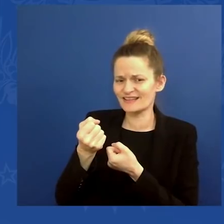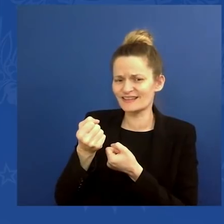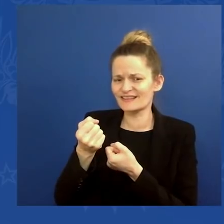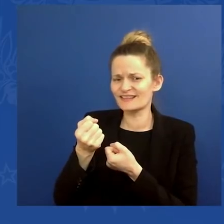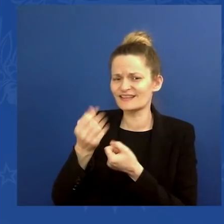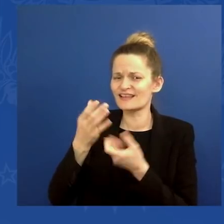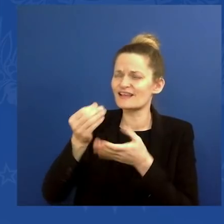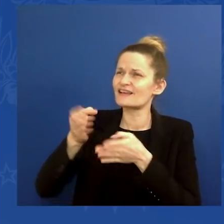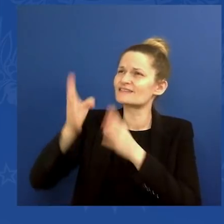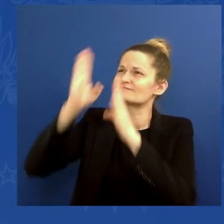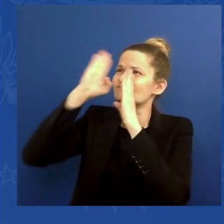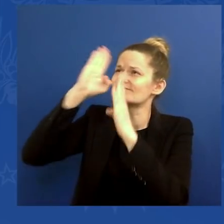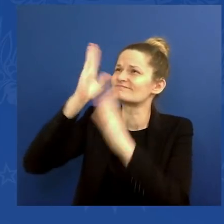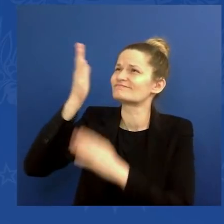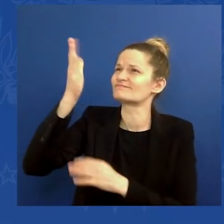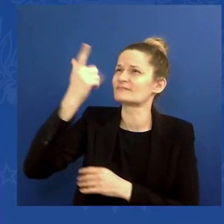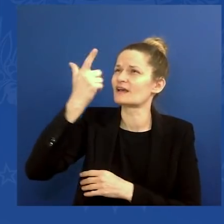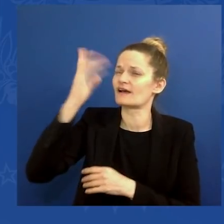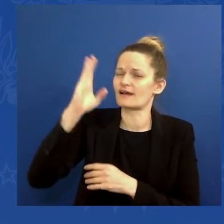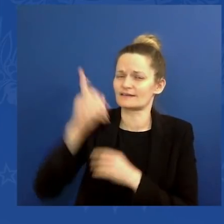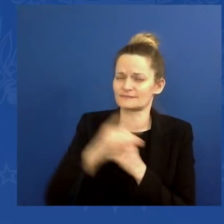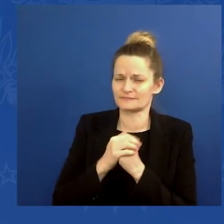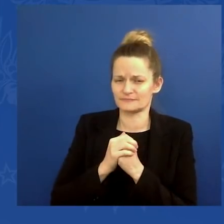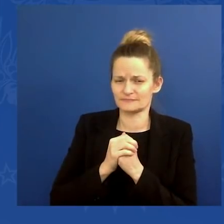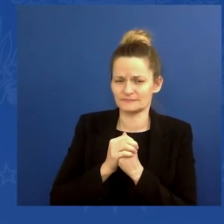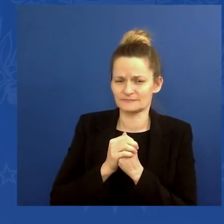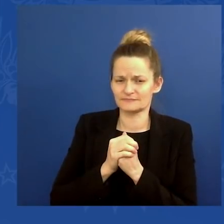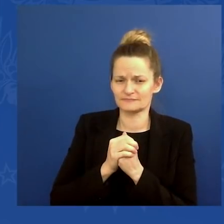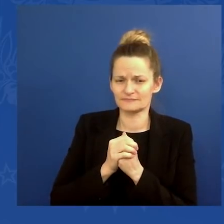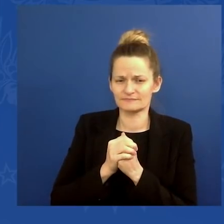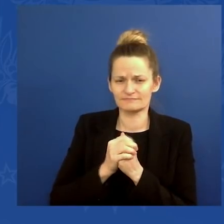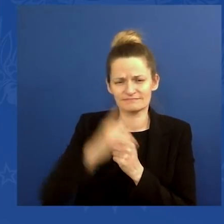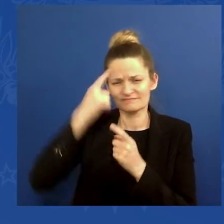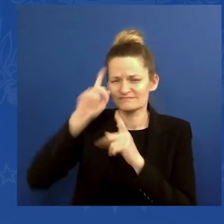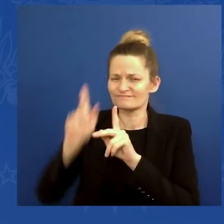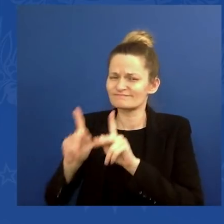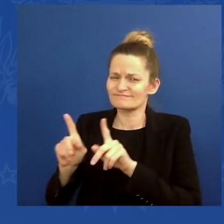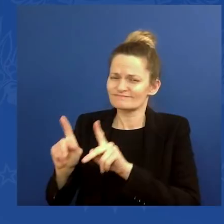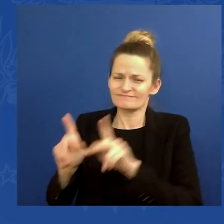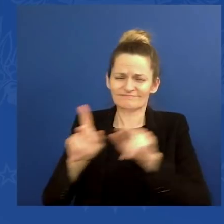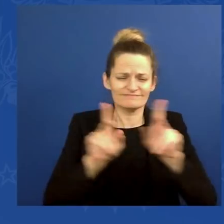Like Patrick, we of Irish ancestry have been blessed